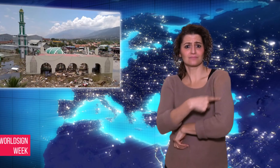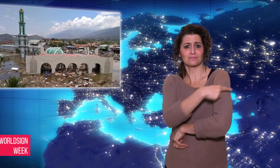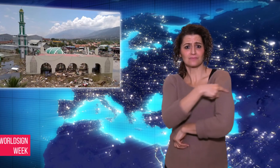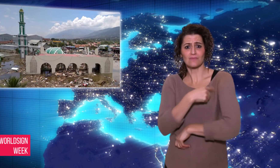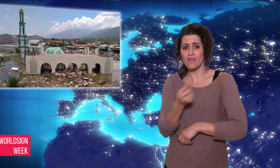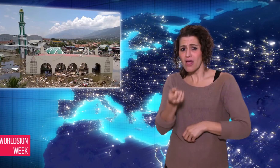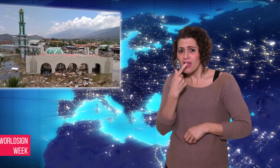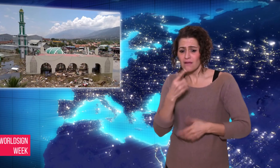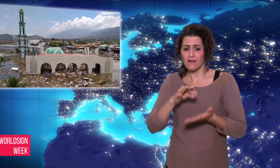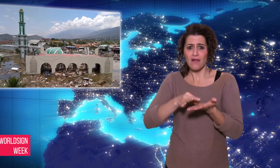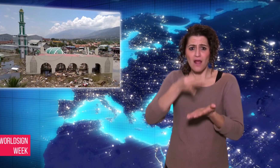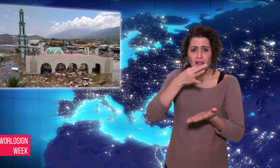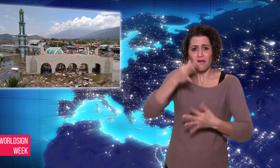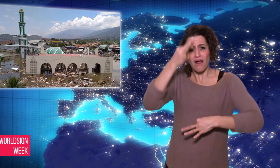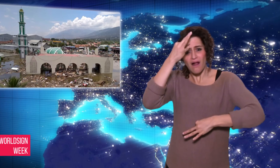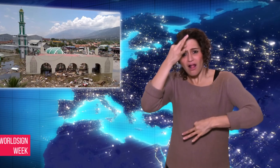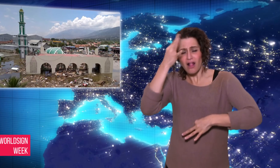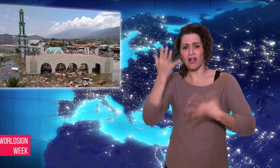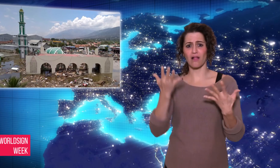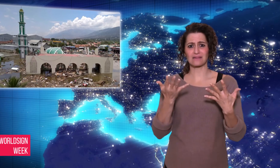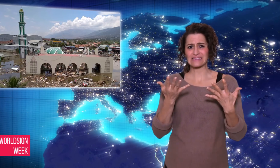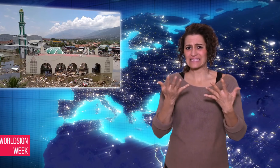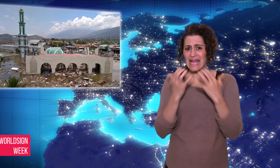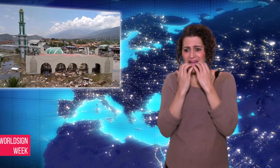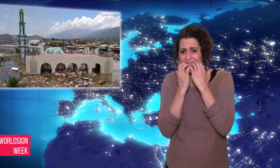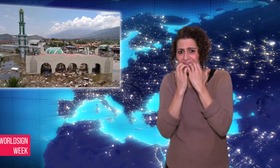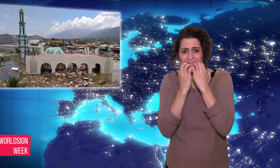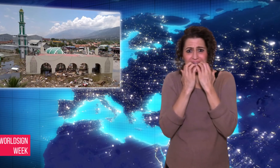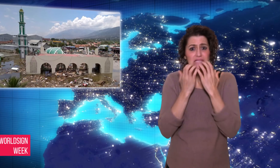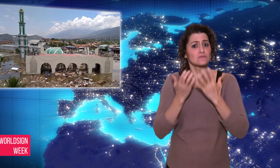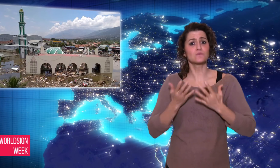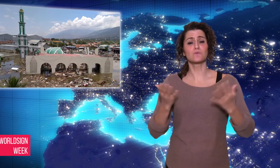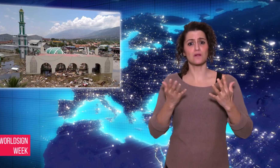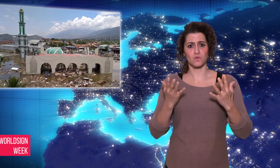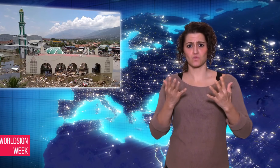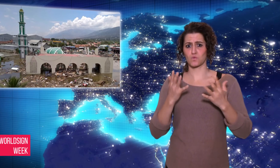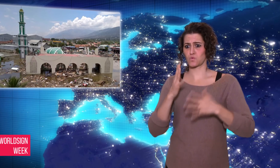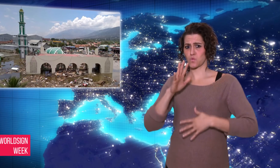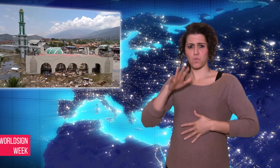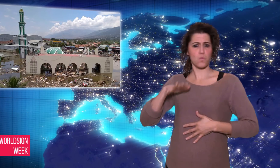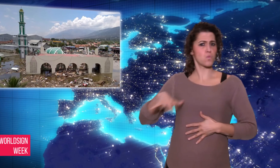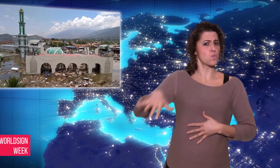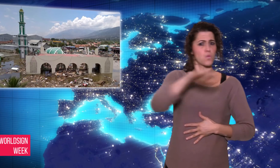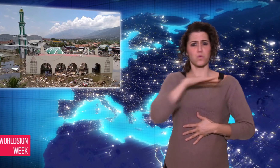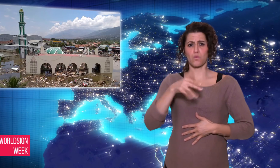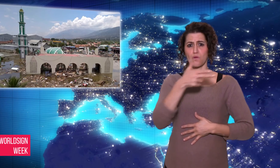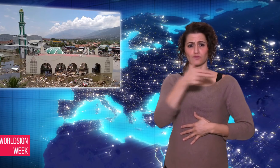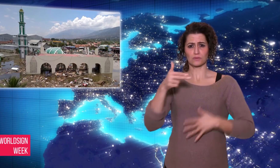largely focused on Palu. Australia